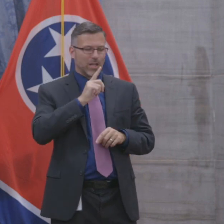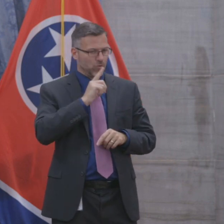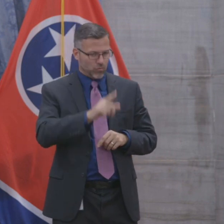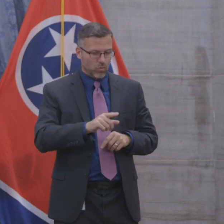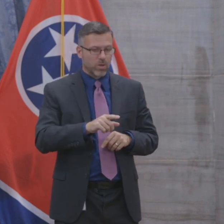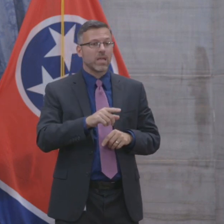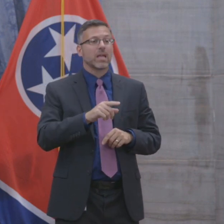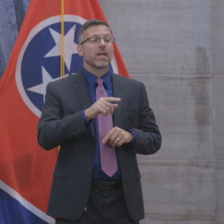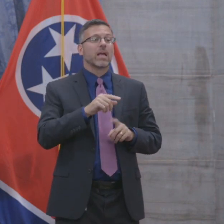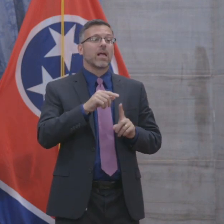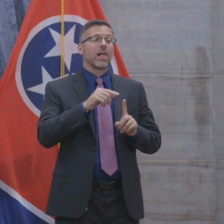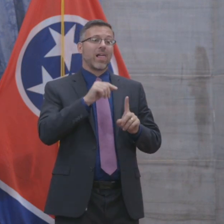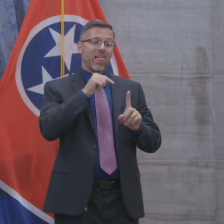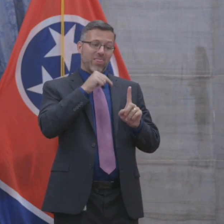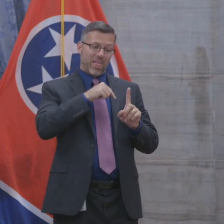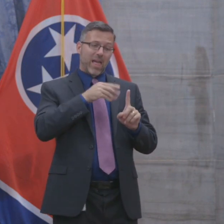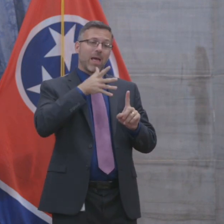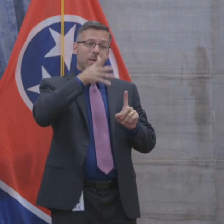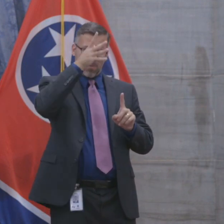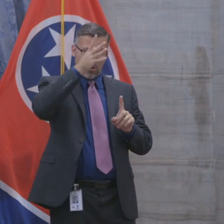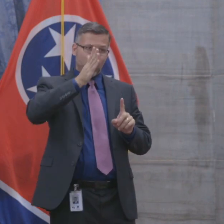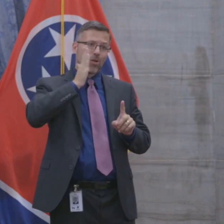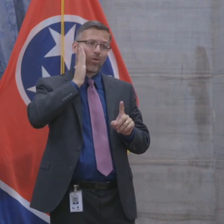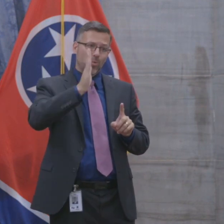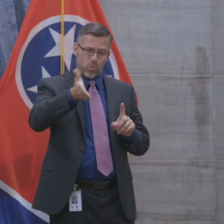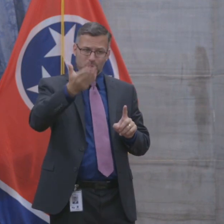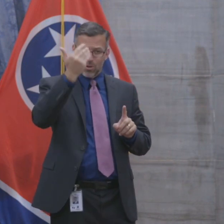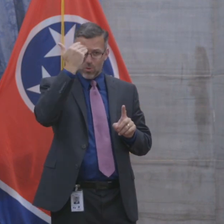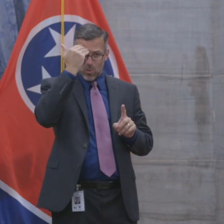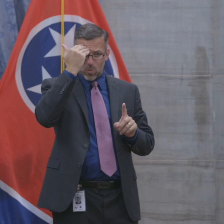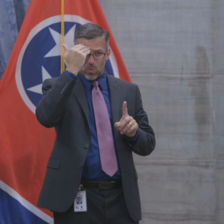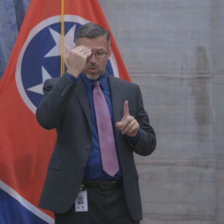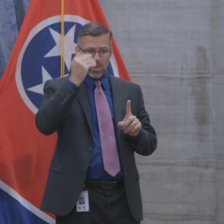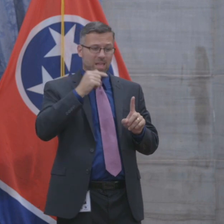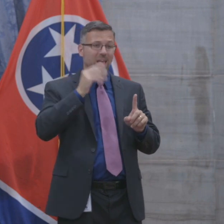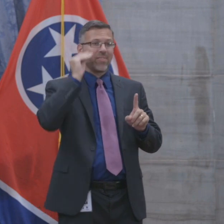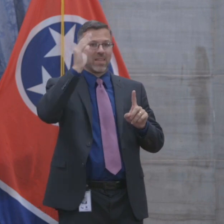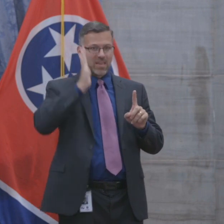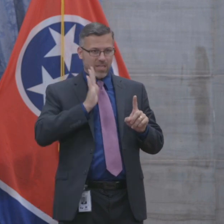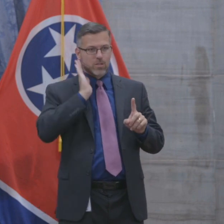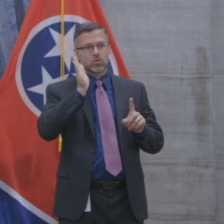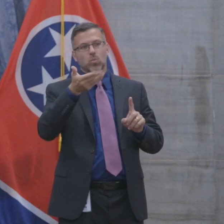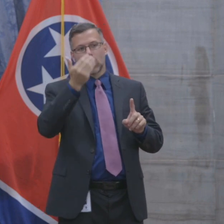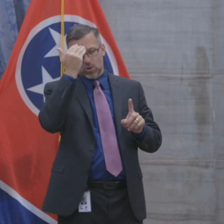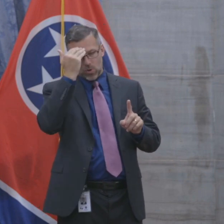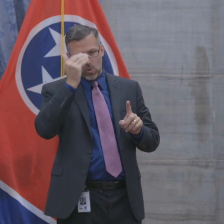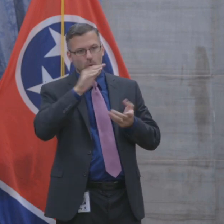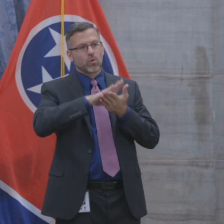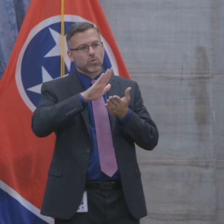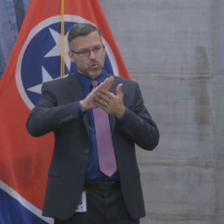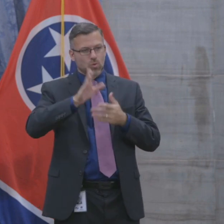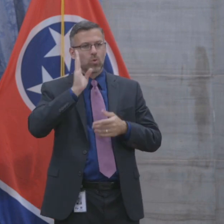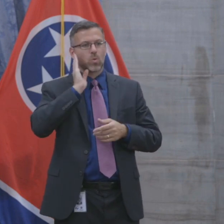The best point of contact is the school district itself. The school district is empowered from their board attorney to share any information they want to do.